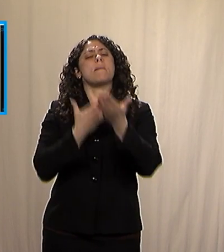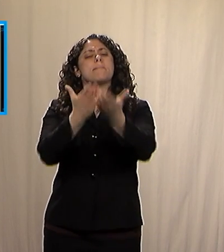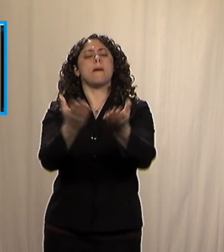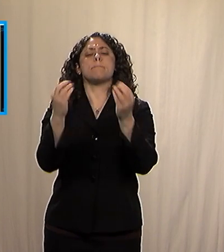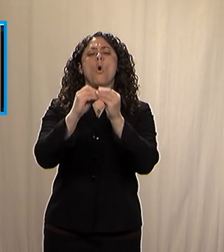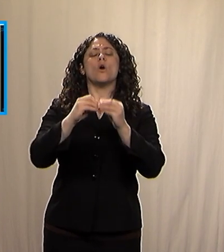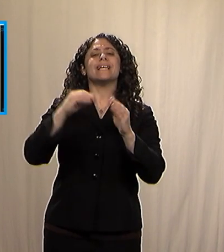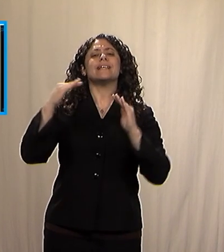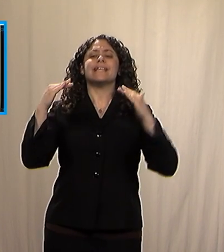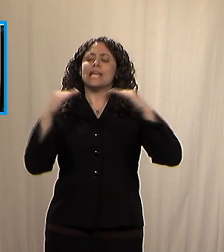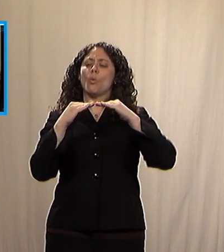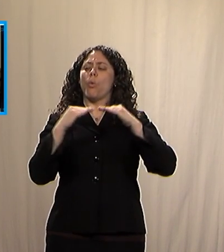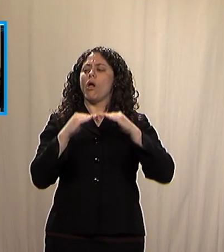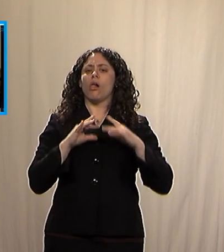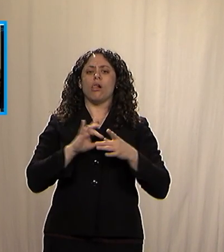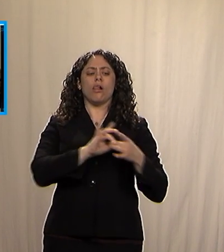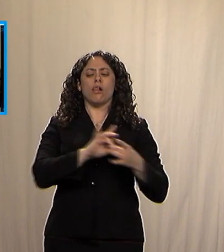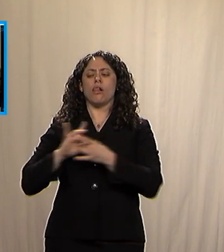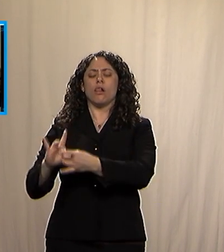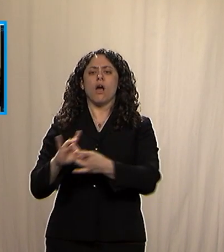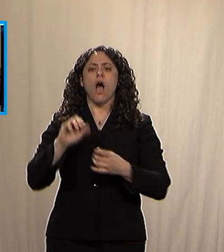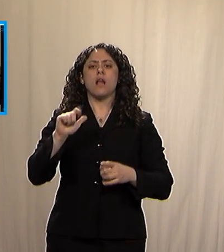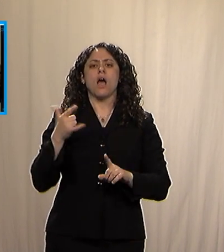for a medical appointment